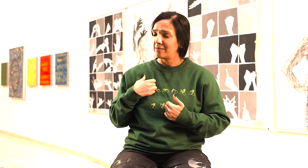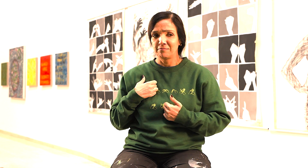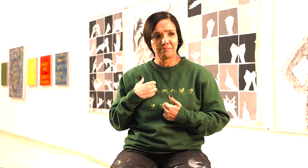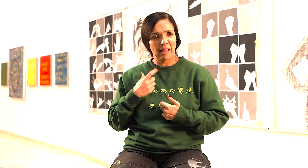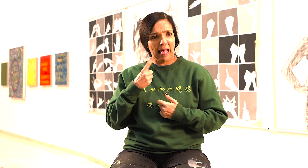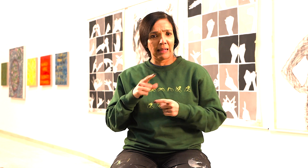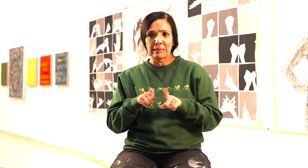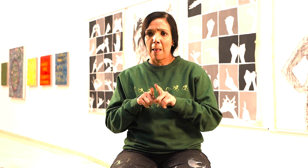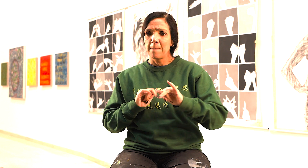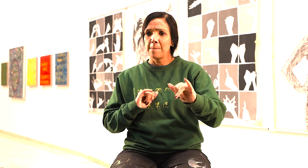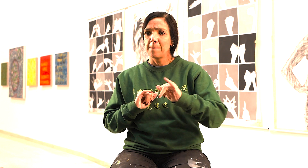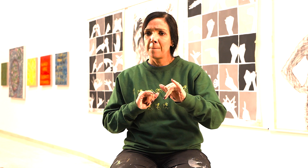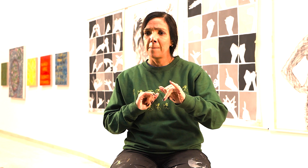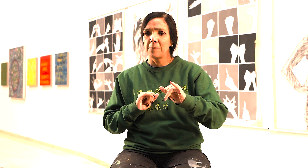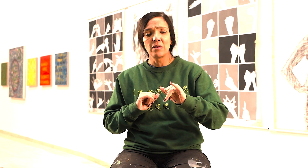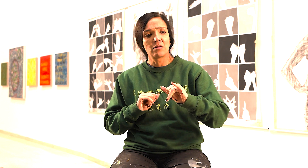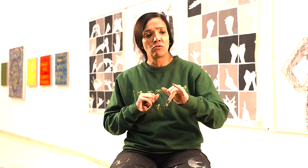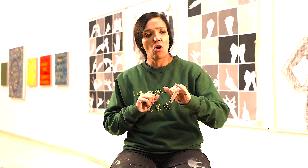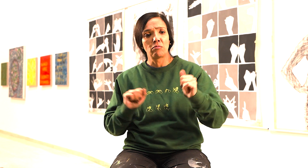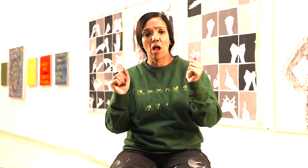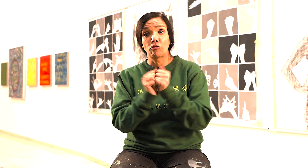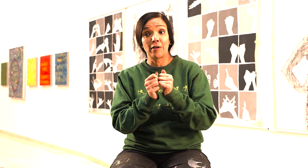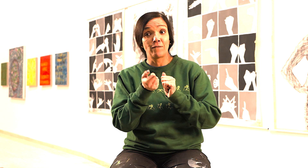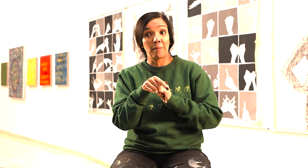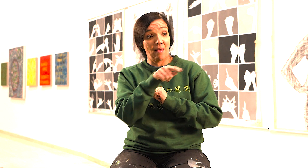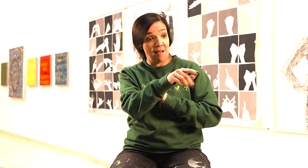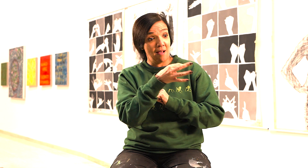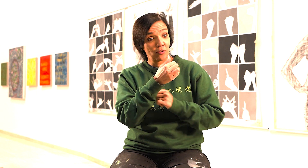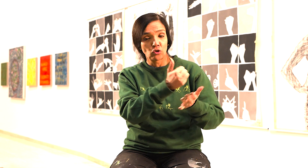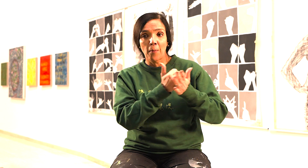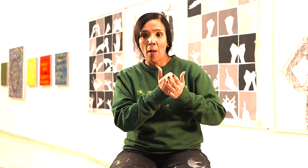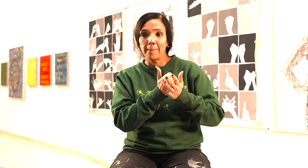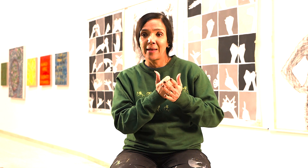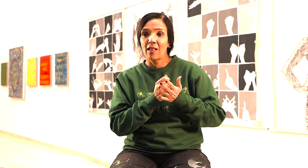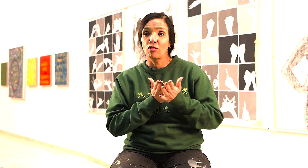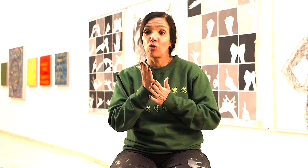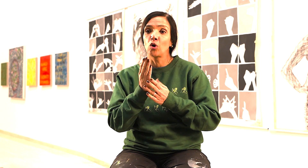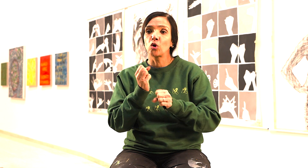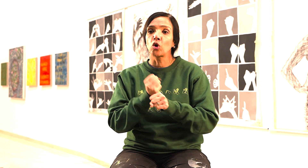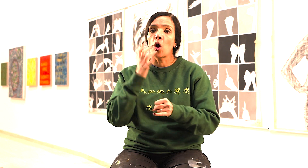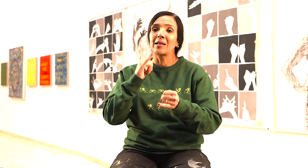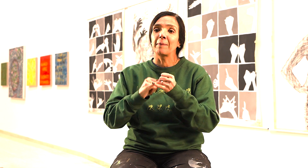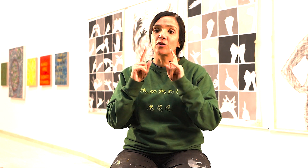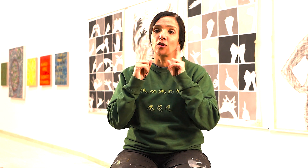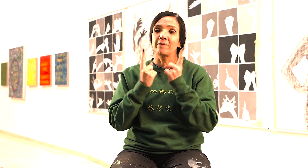I thought, "This is nice. I can do the same as this," and from her asking me to support her